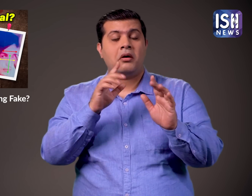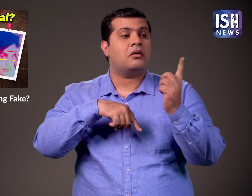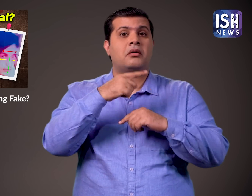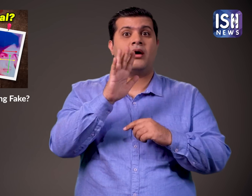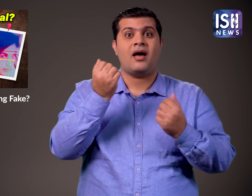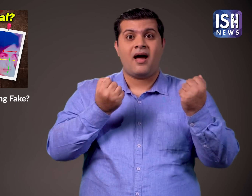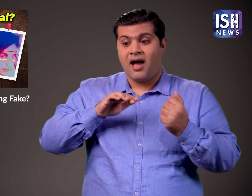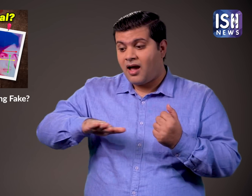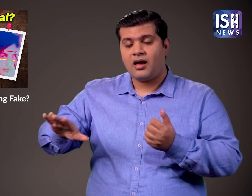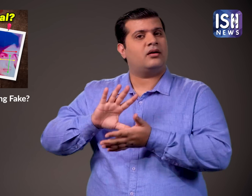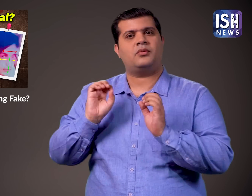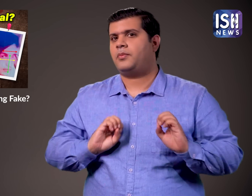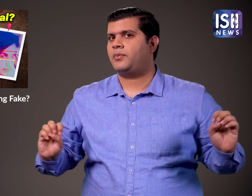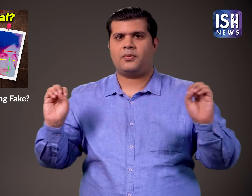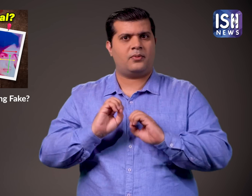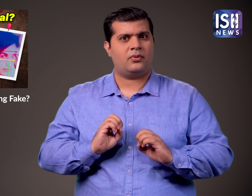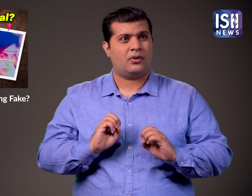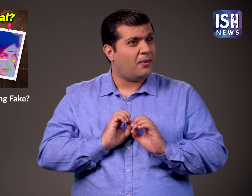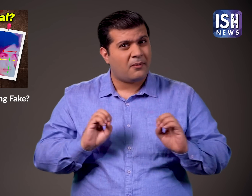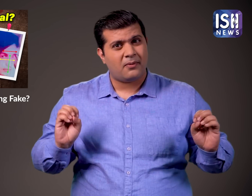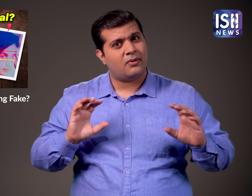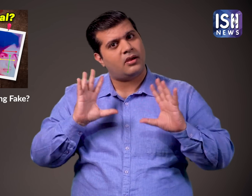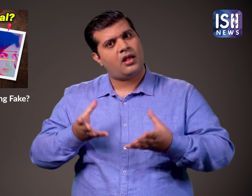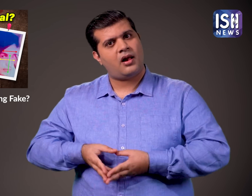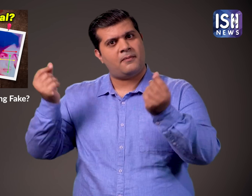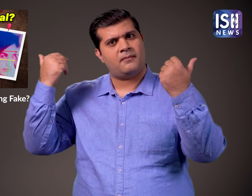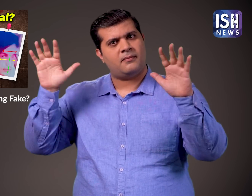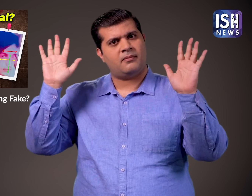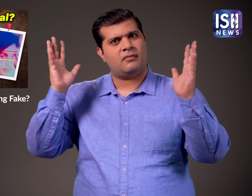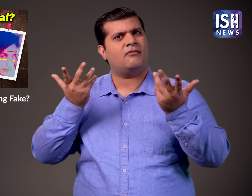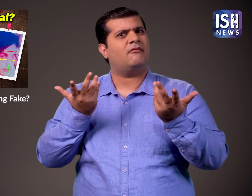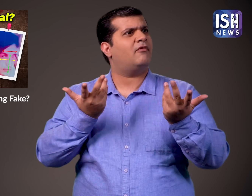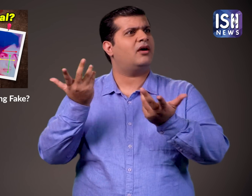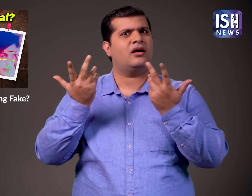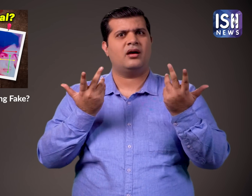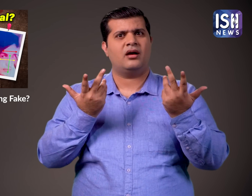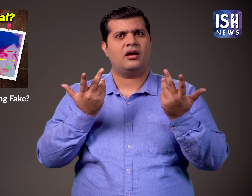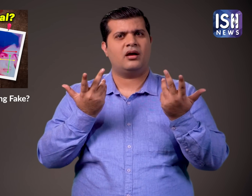Other reports say there were no cars available. Really? Did they disappear? Where did they go?